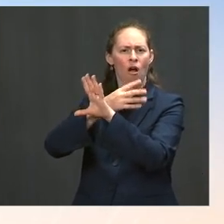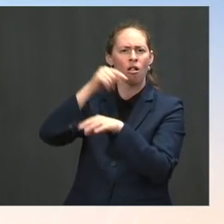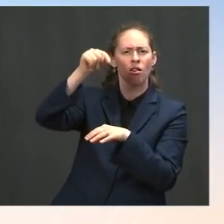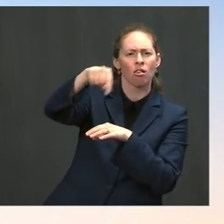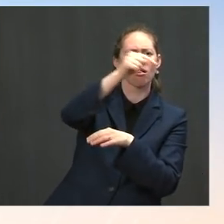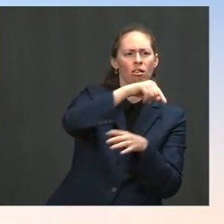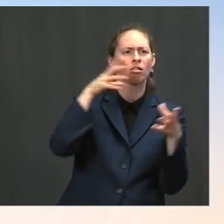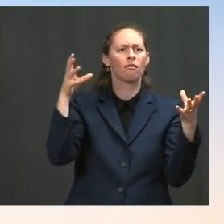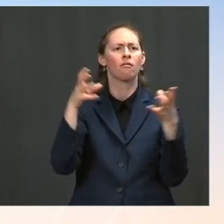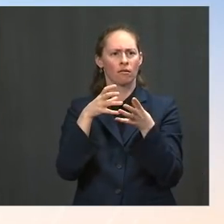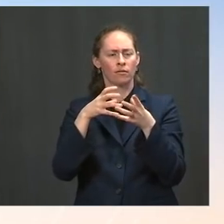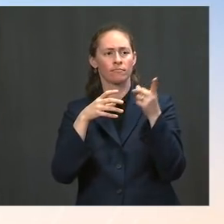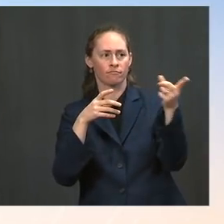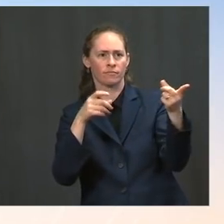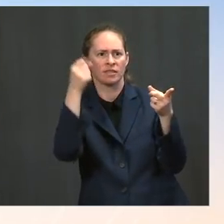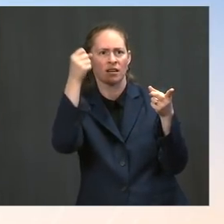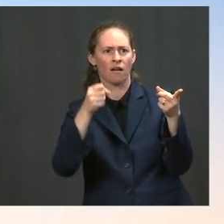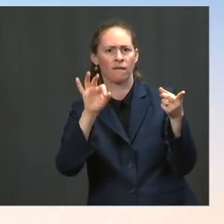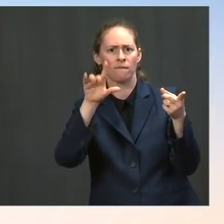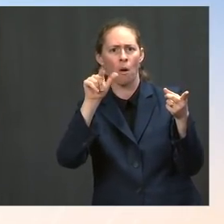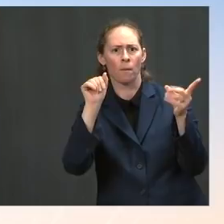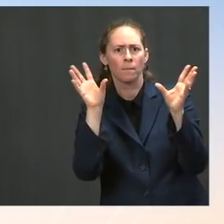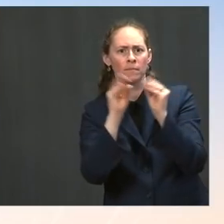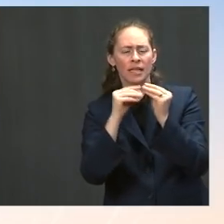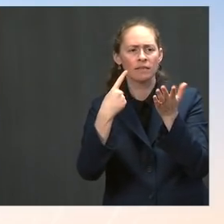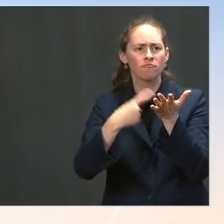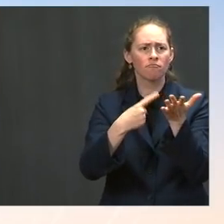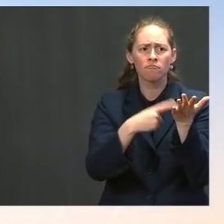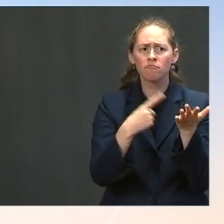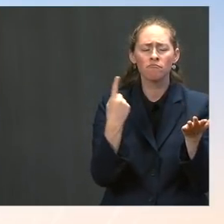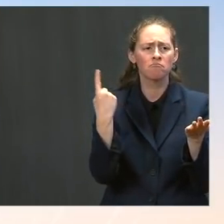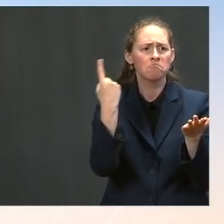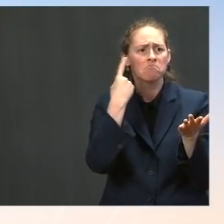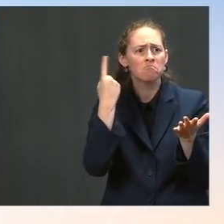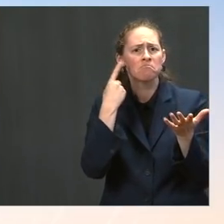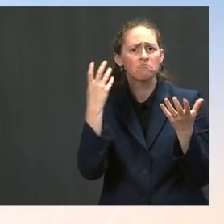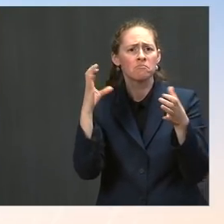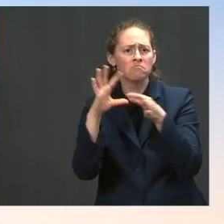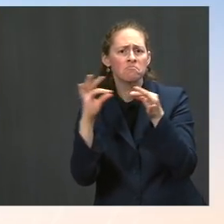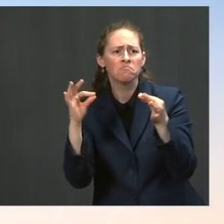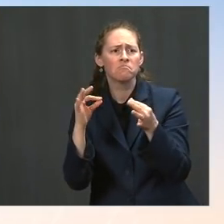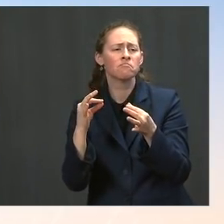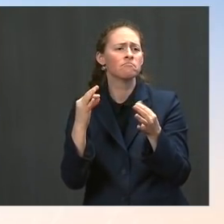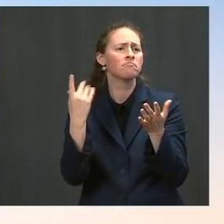Has there been any conversation about having other meetings on that here?